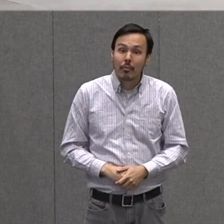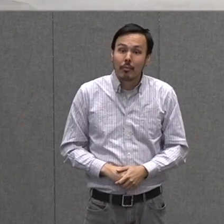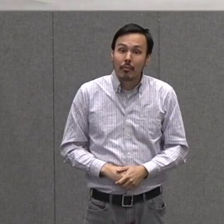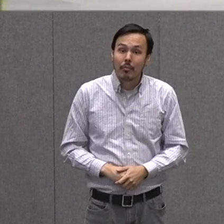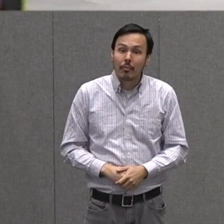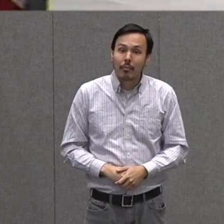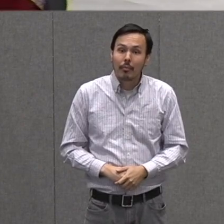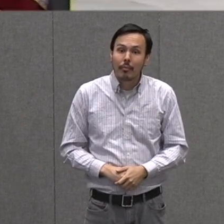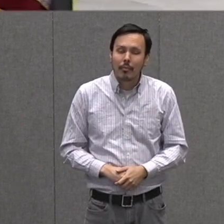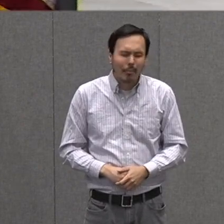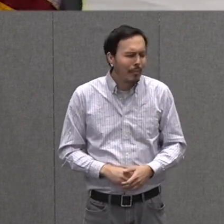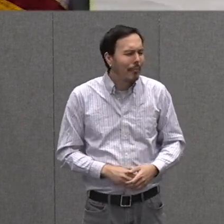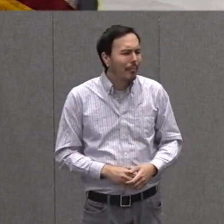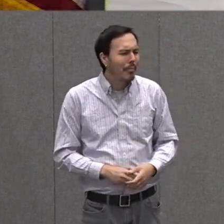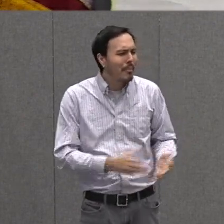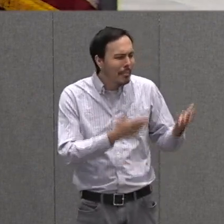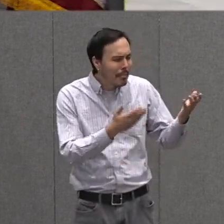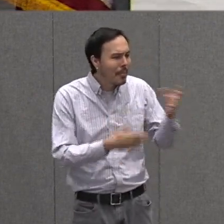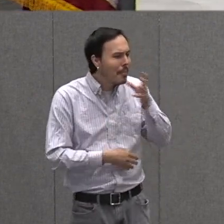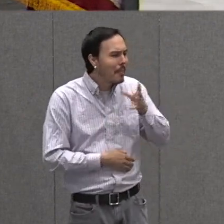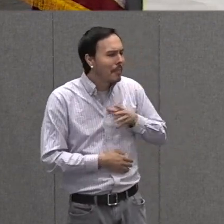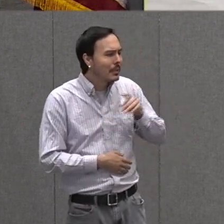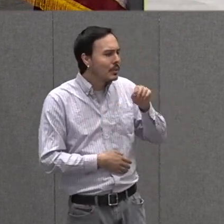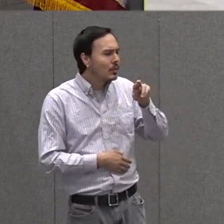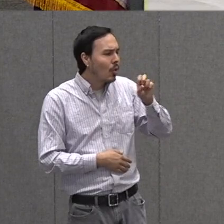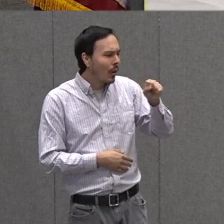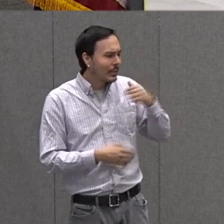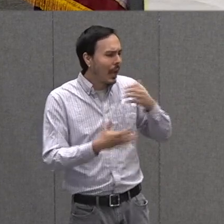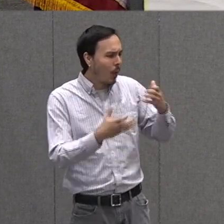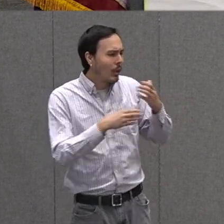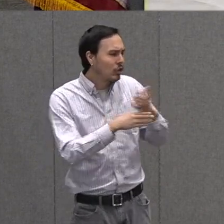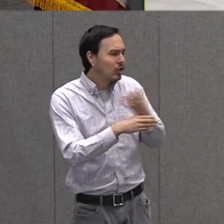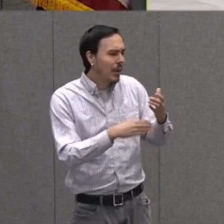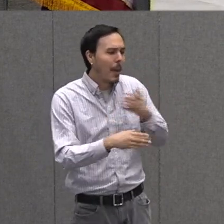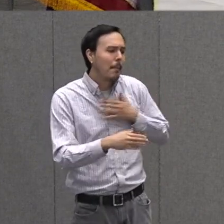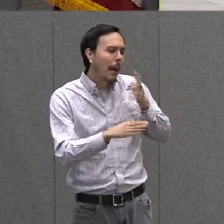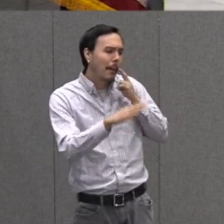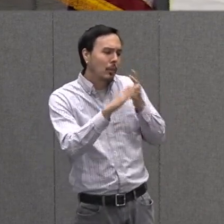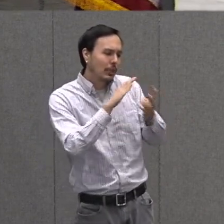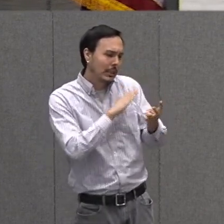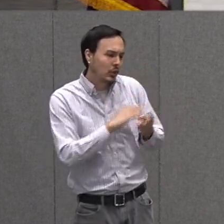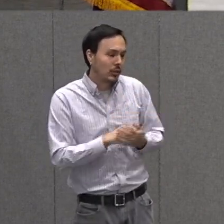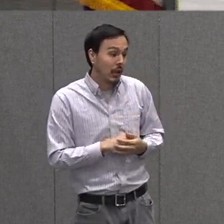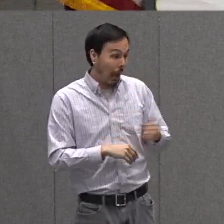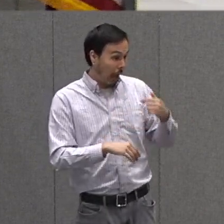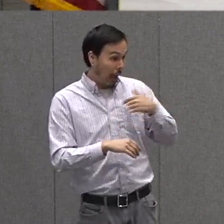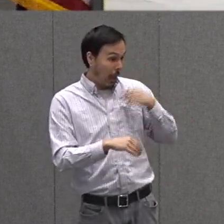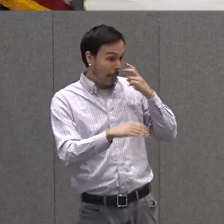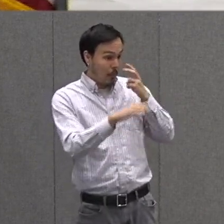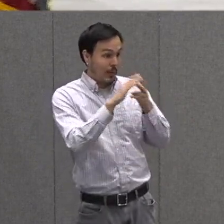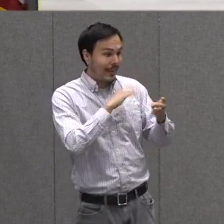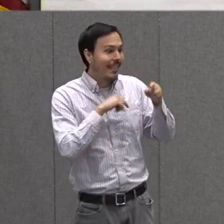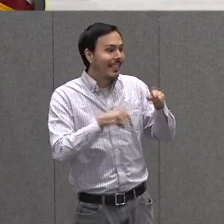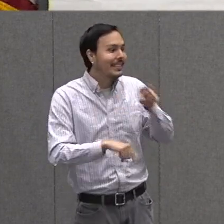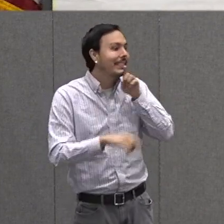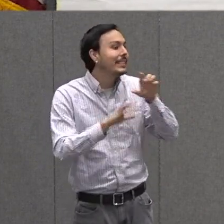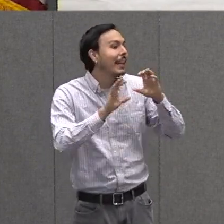Ms Torres, I'm going to share my prediction with you. I predict this is a class lesson